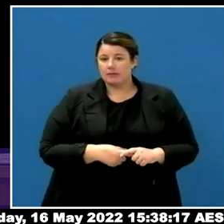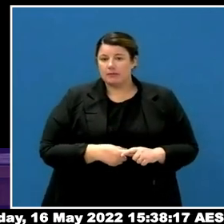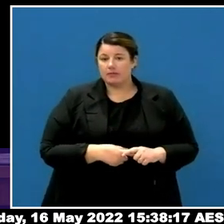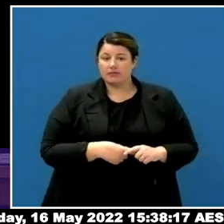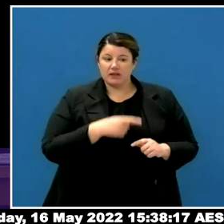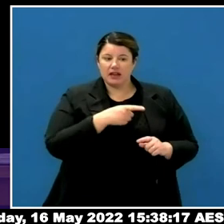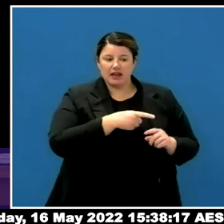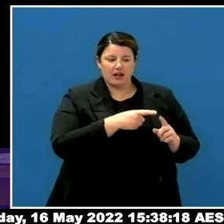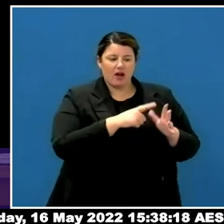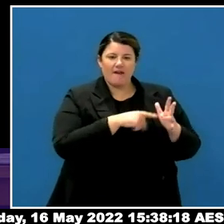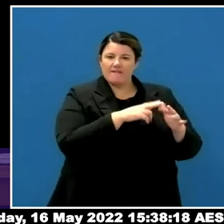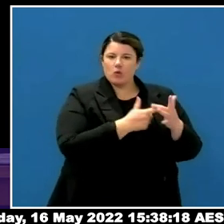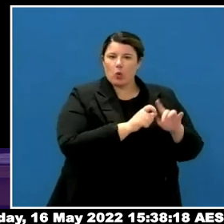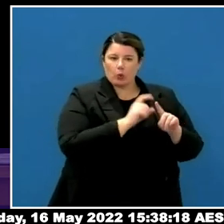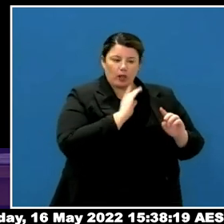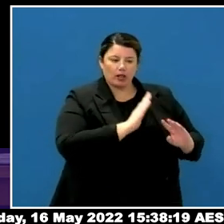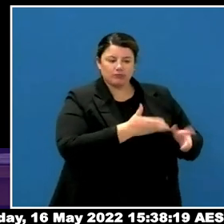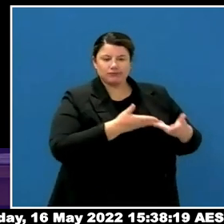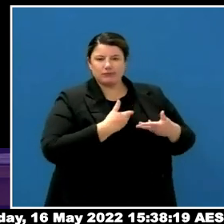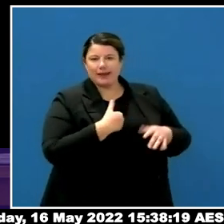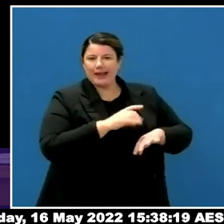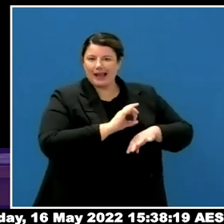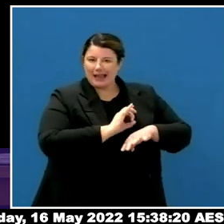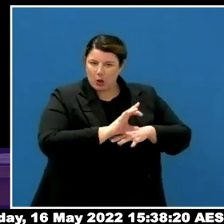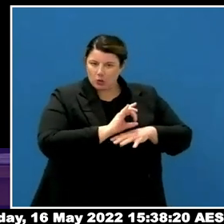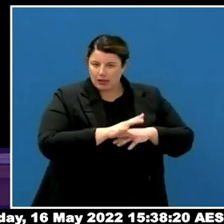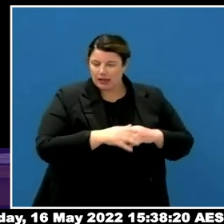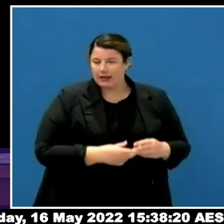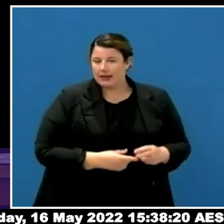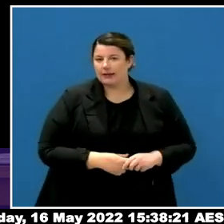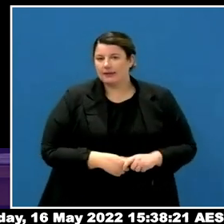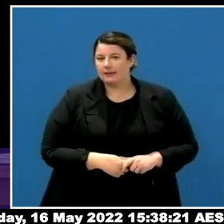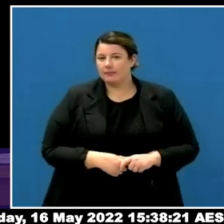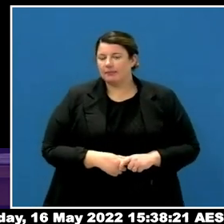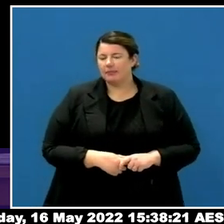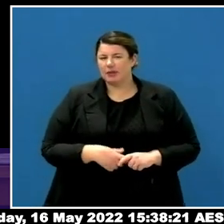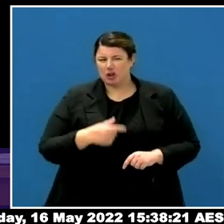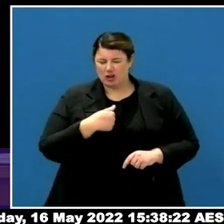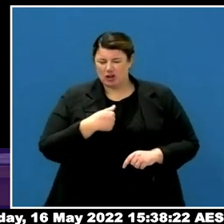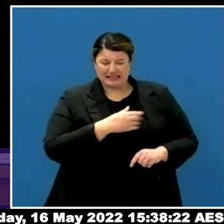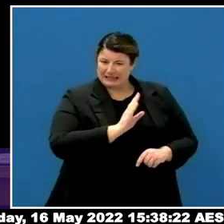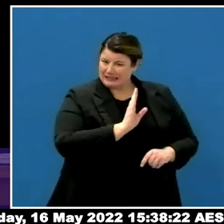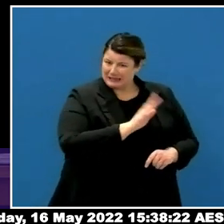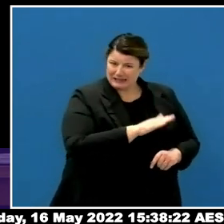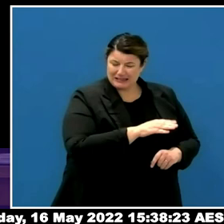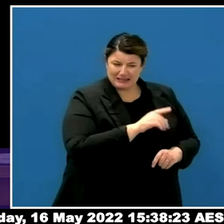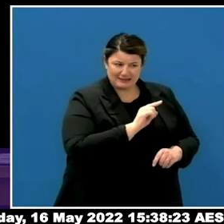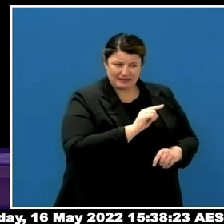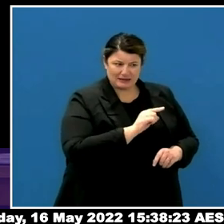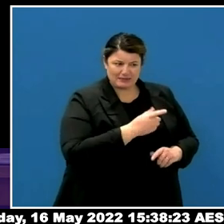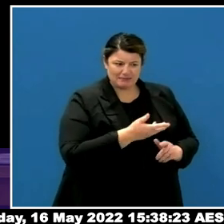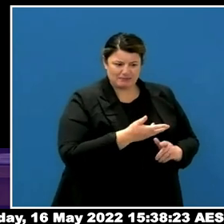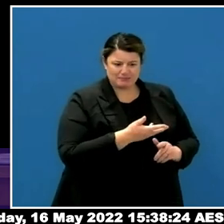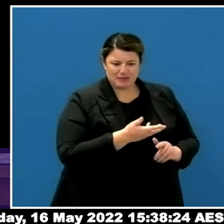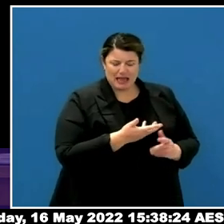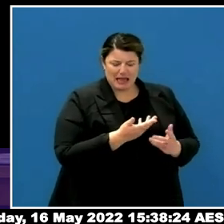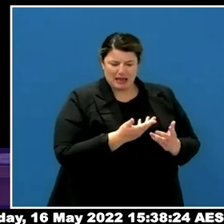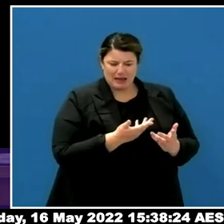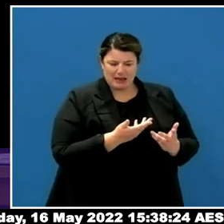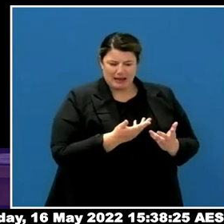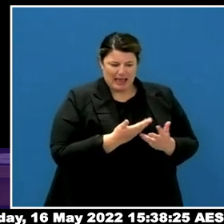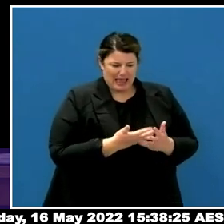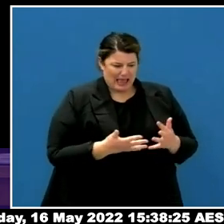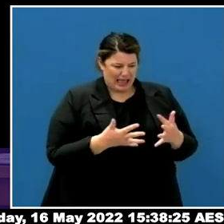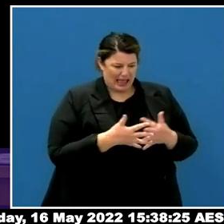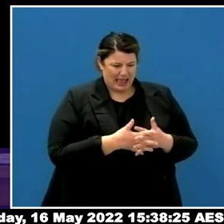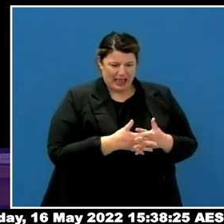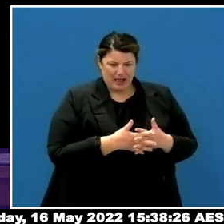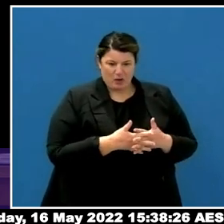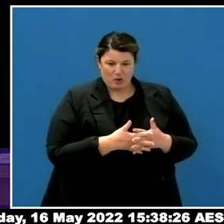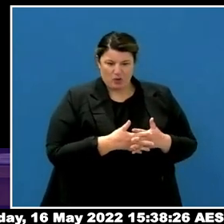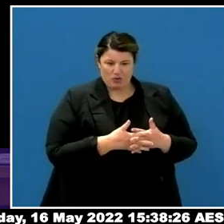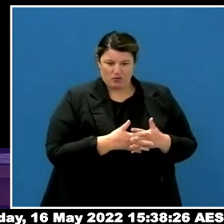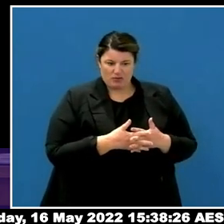And when I questioned him on, you know, how Mr Nuumaalii could be employed by